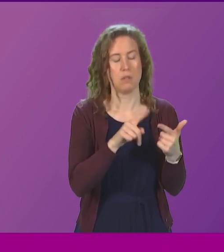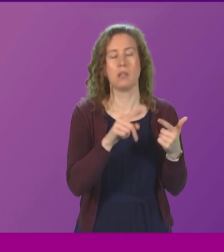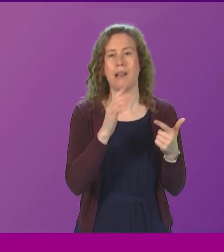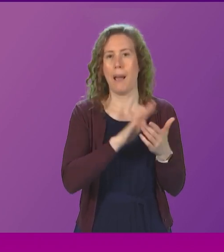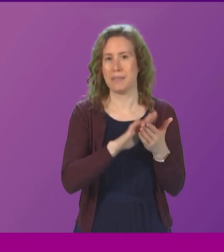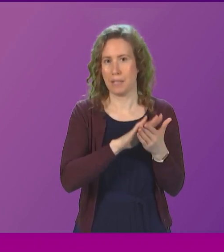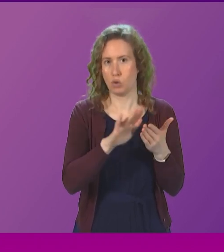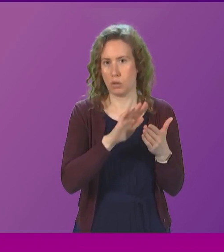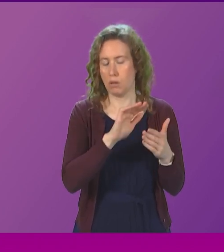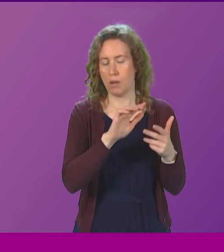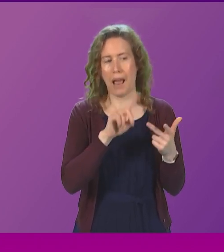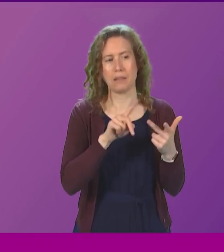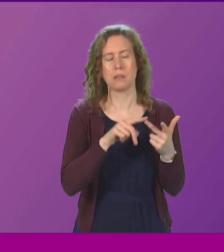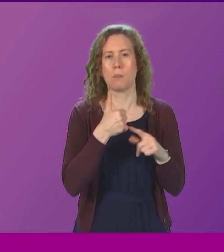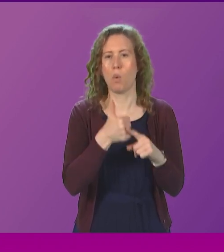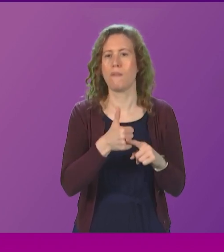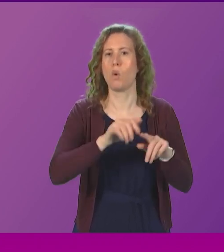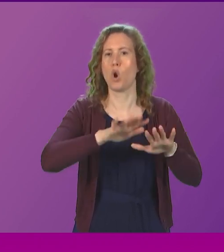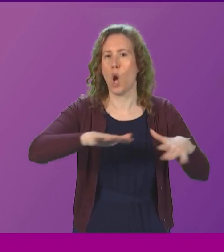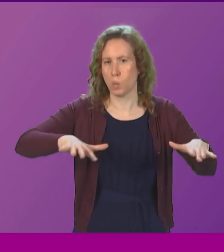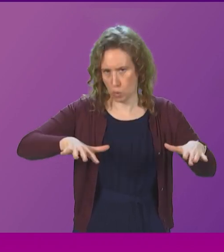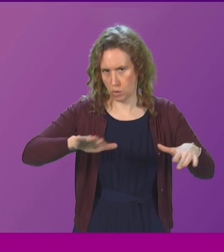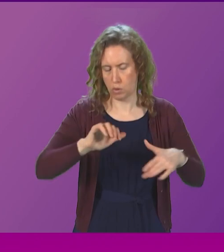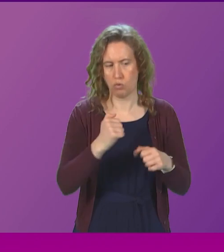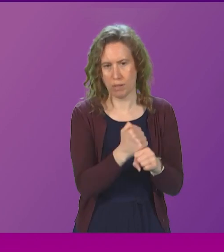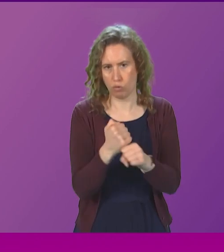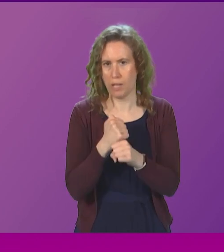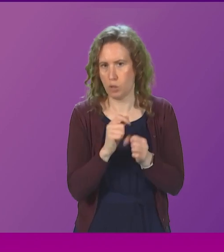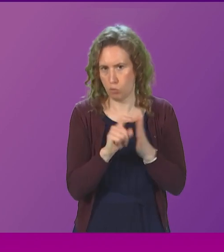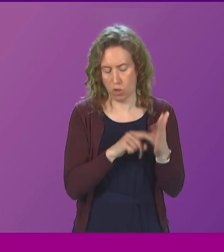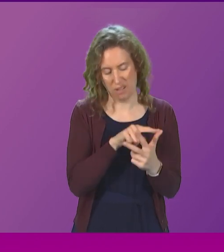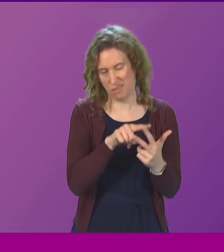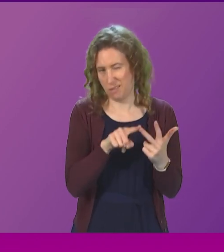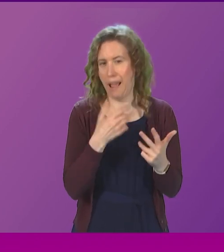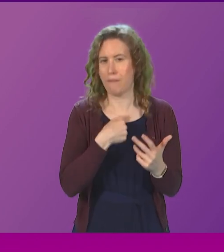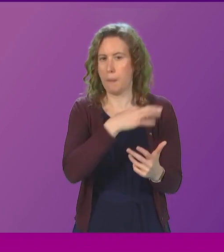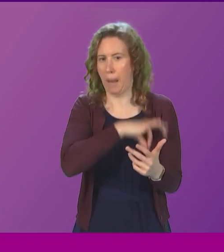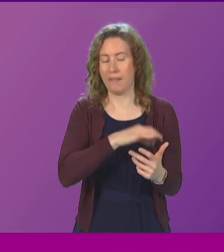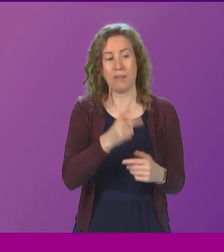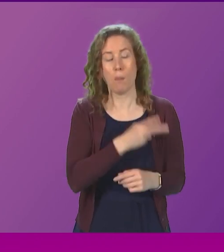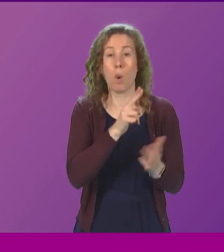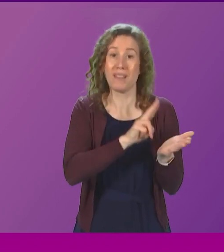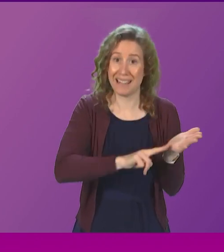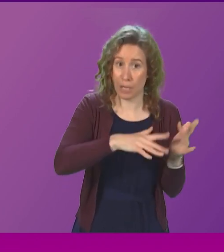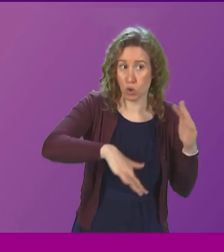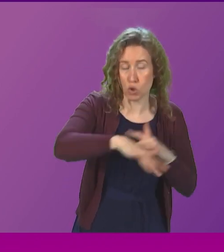project, and the support for the Community of Arran Seabed Trust marine restoration project. All of those will bring benefits for nature and local communities.